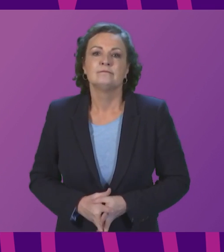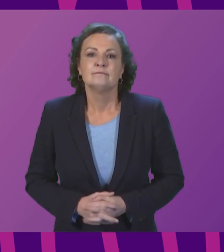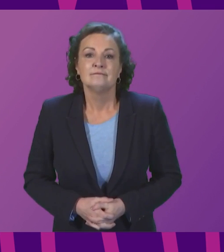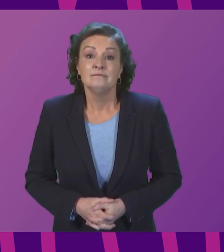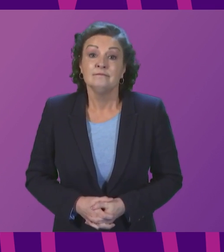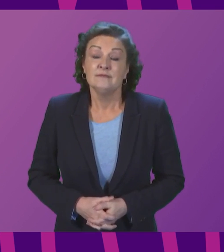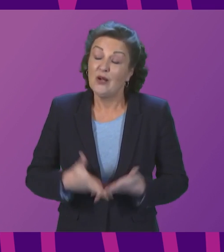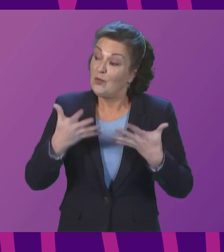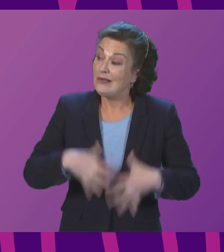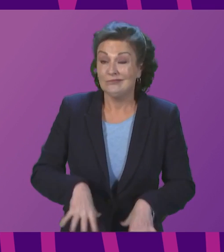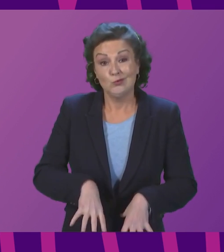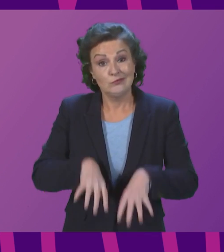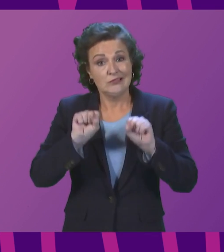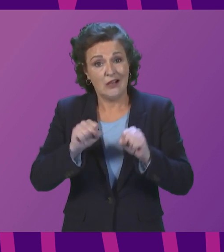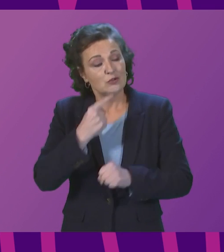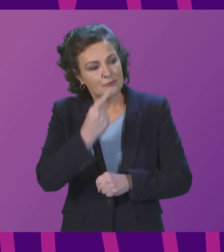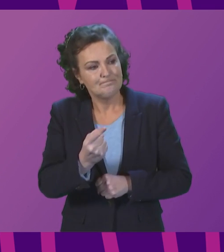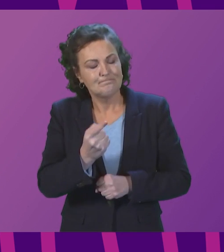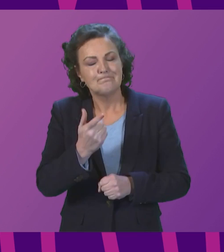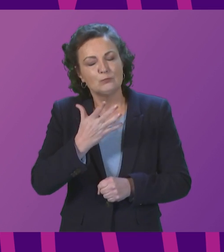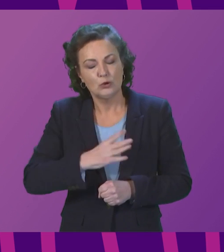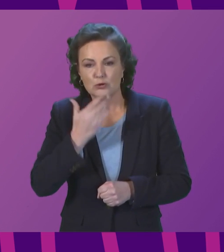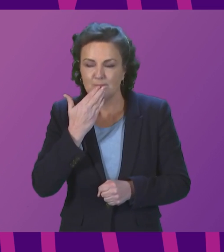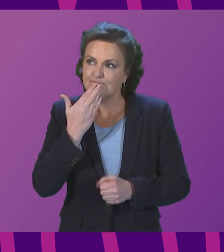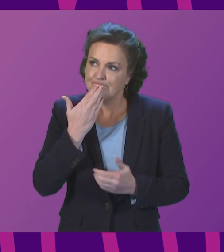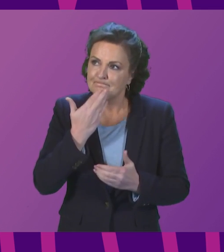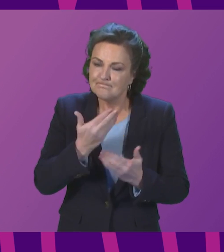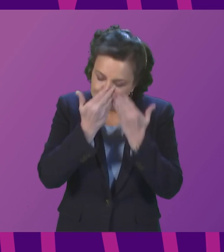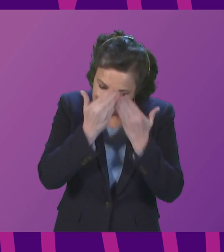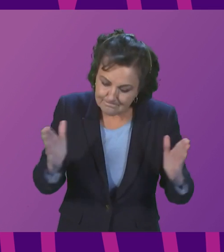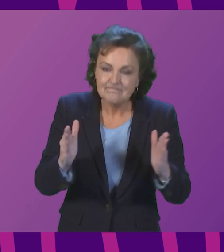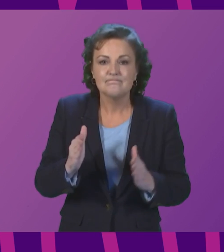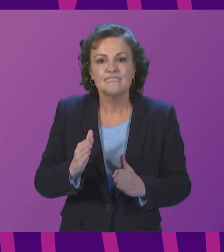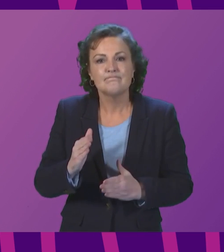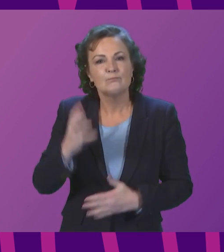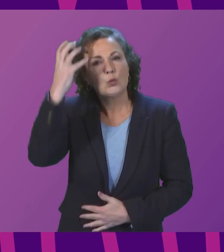I join others in paying tribute to Her Majesty the Queen for her 70 years of dedicated commitment